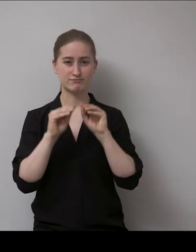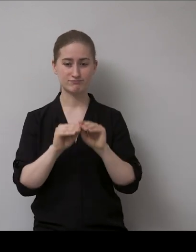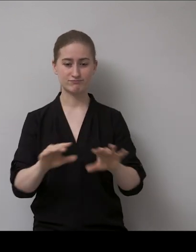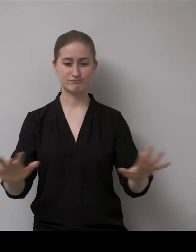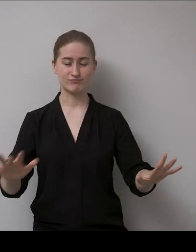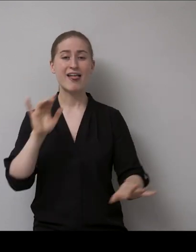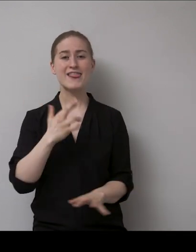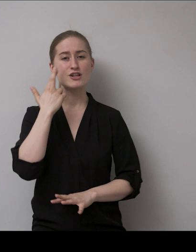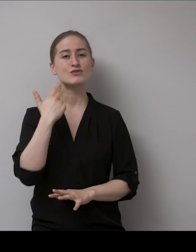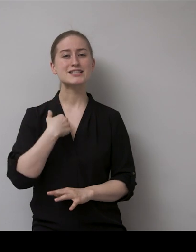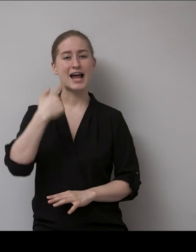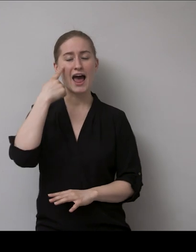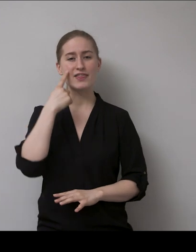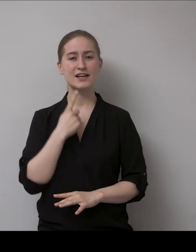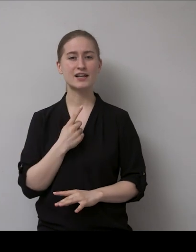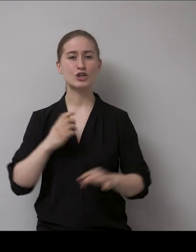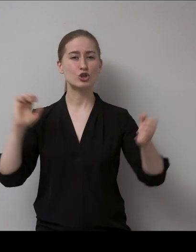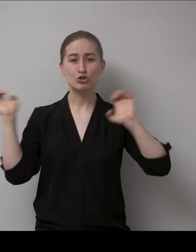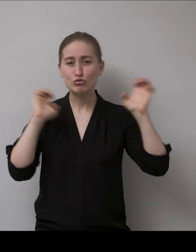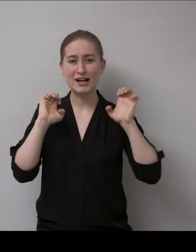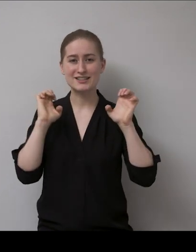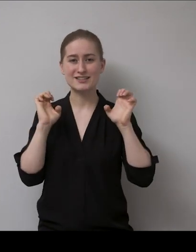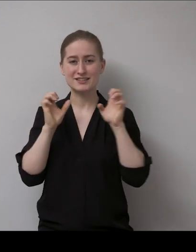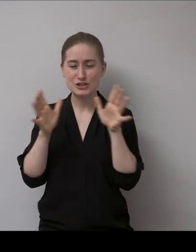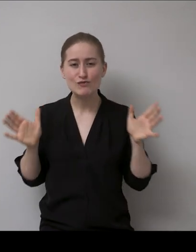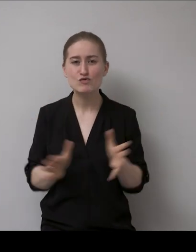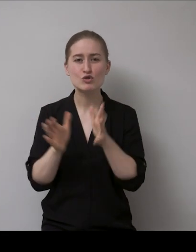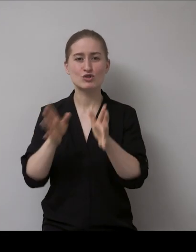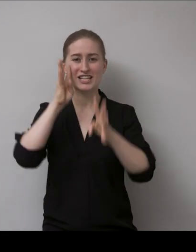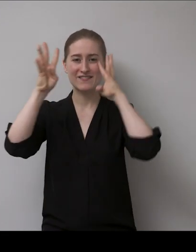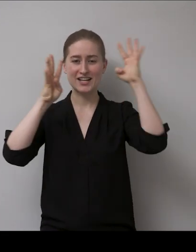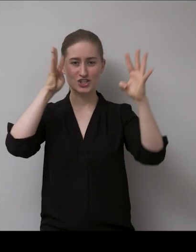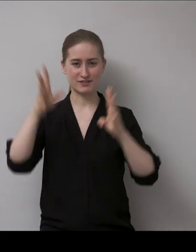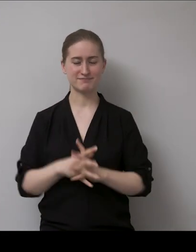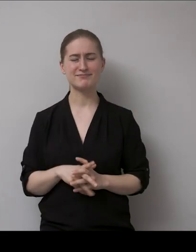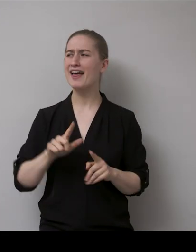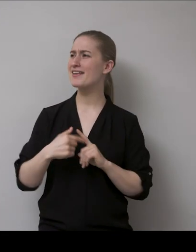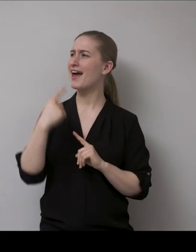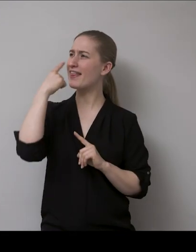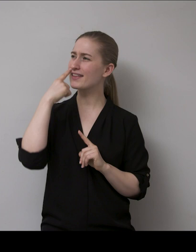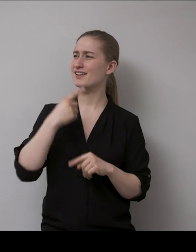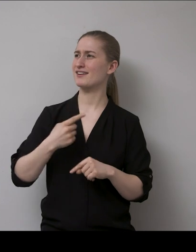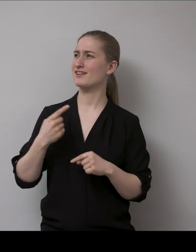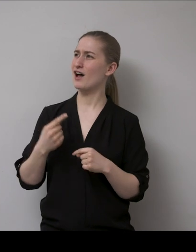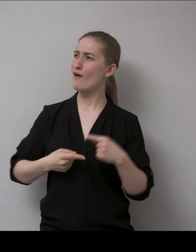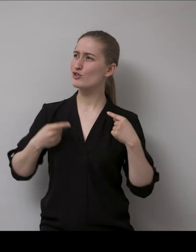and that's why I think crisis fuels innovation. And then I think of the turmoil we face today.